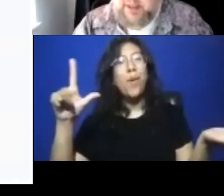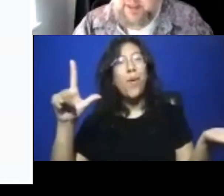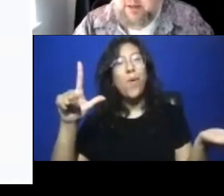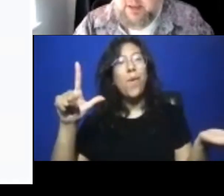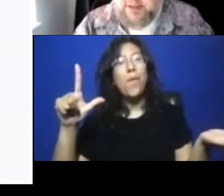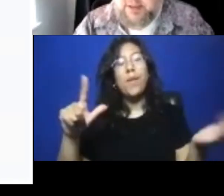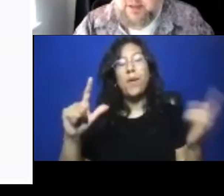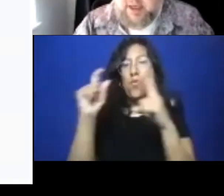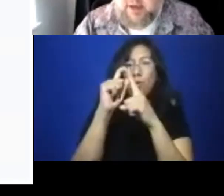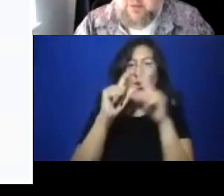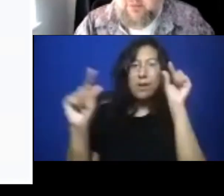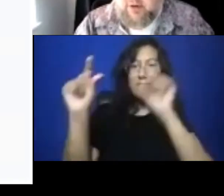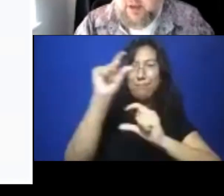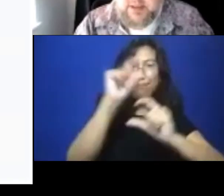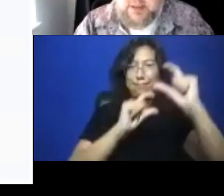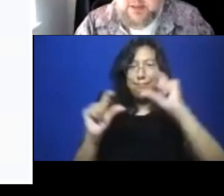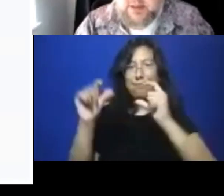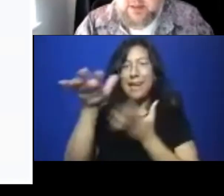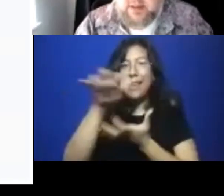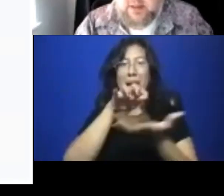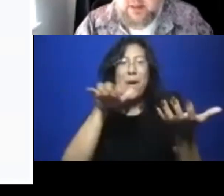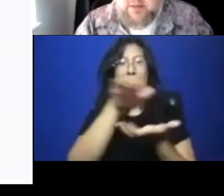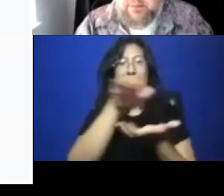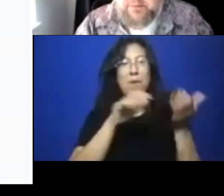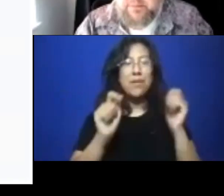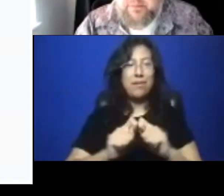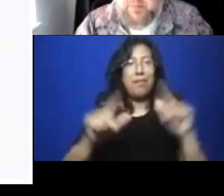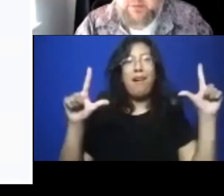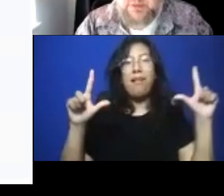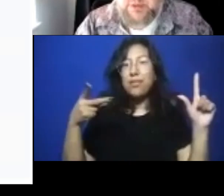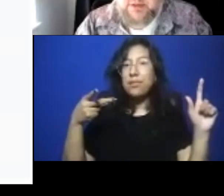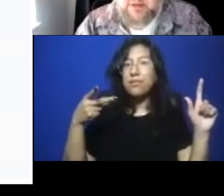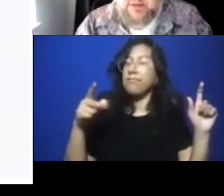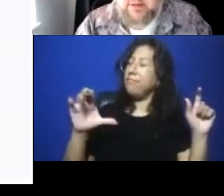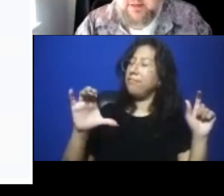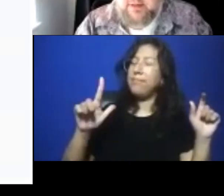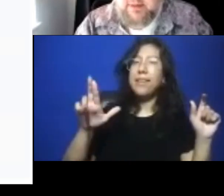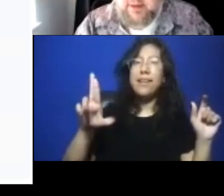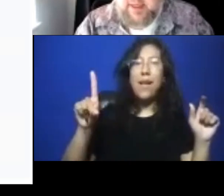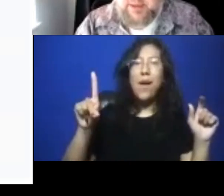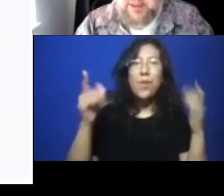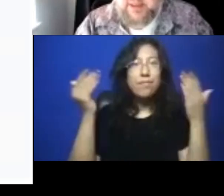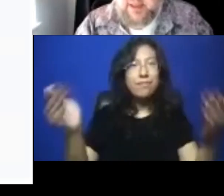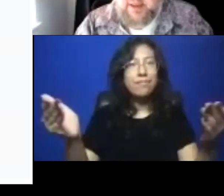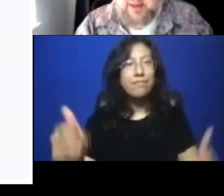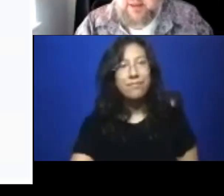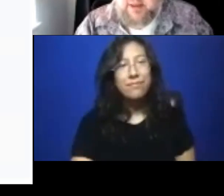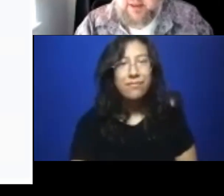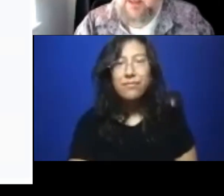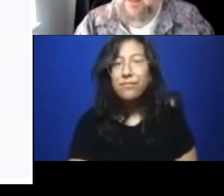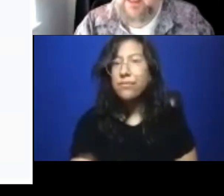and let me launch the cloud for us. Oops, hang on just a second.